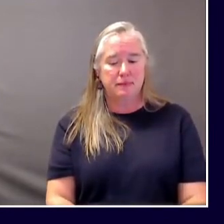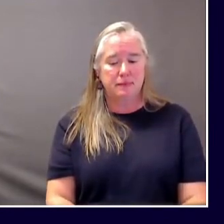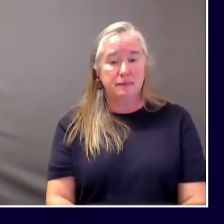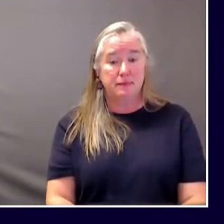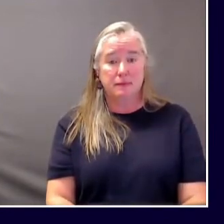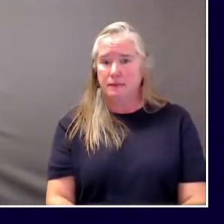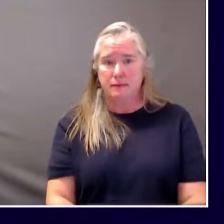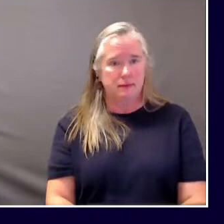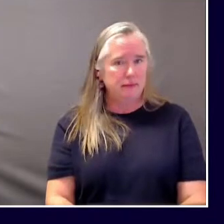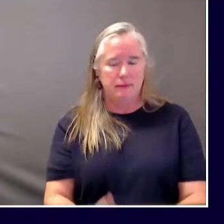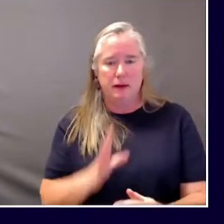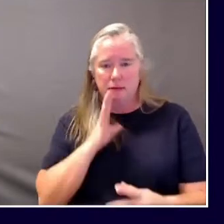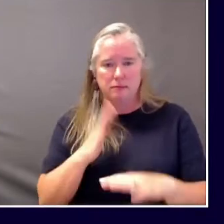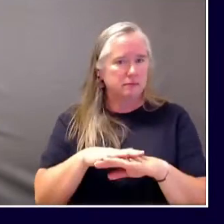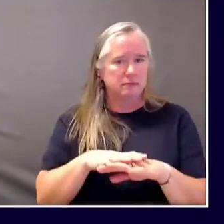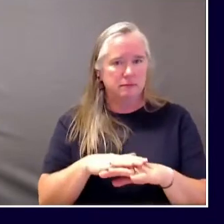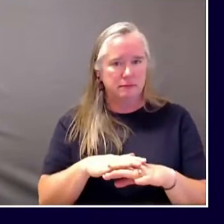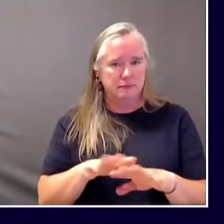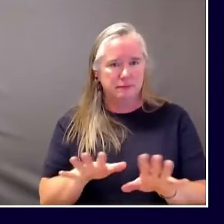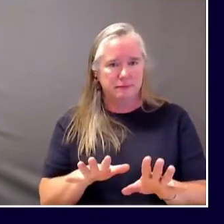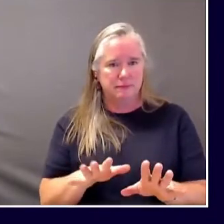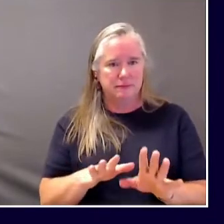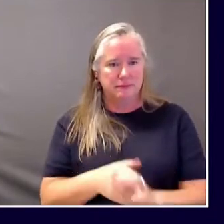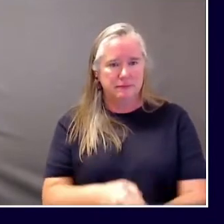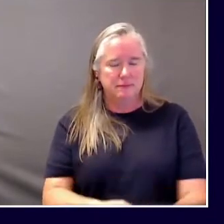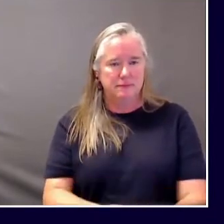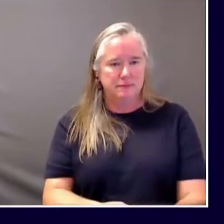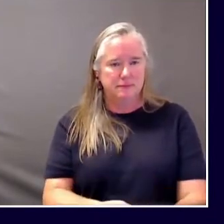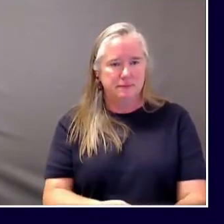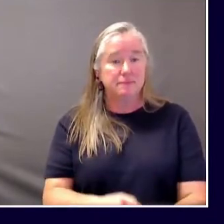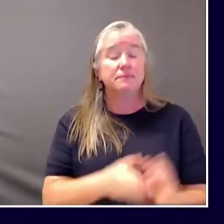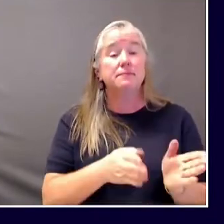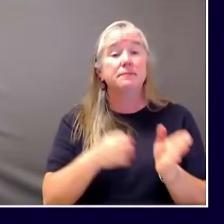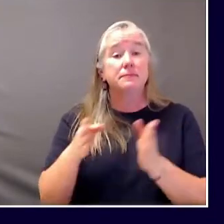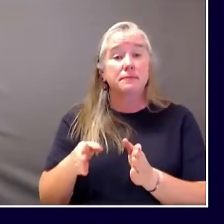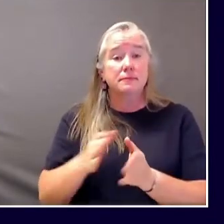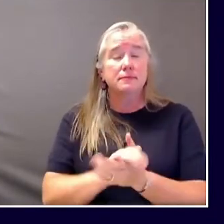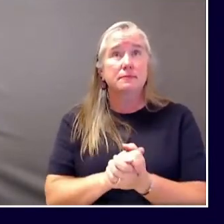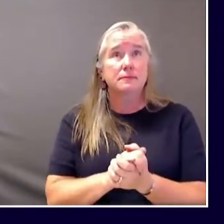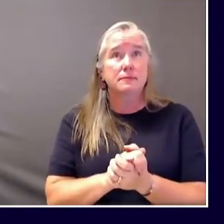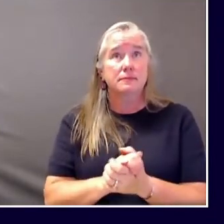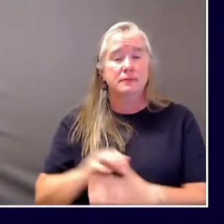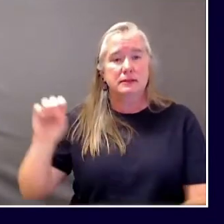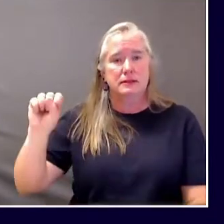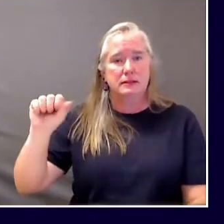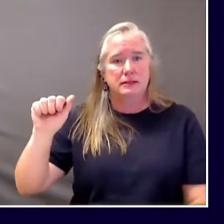yeah sure